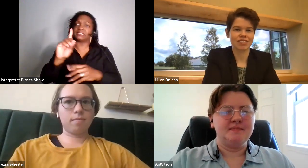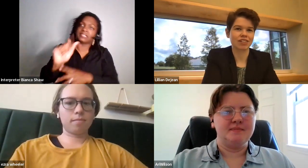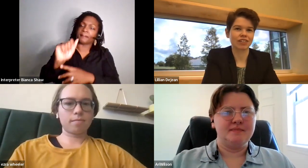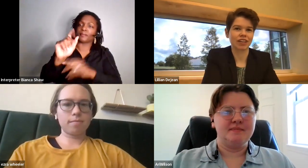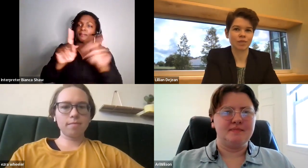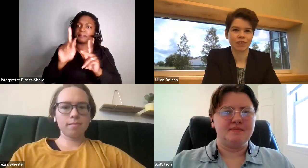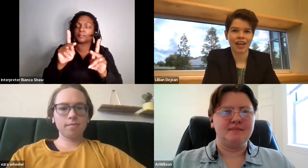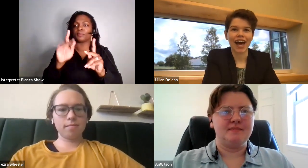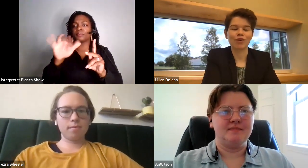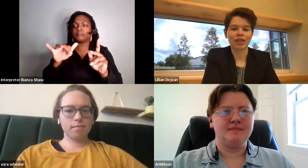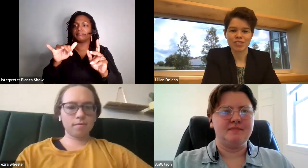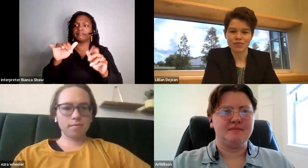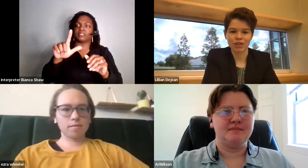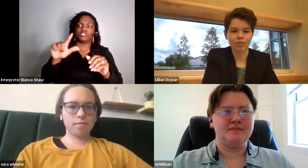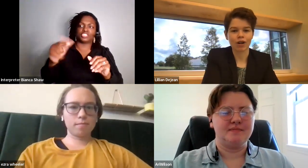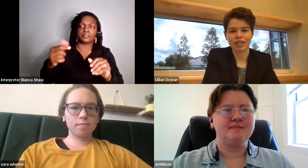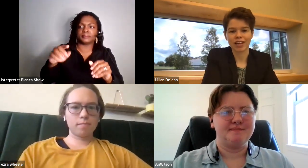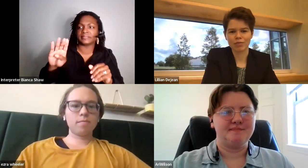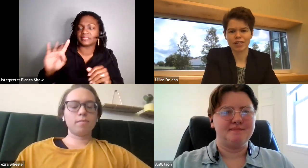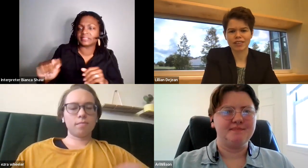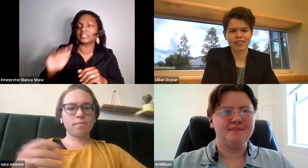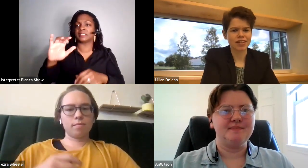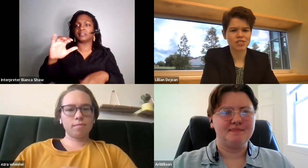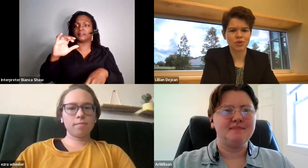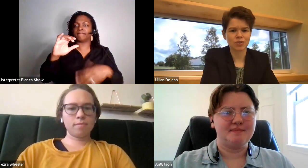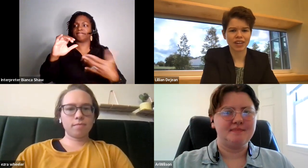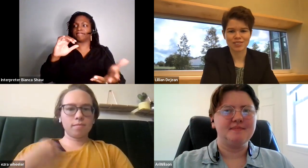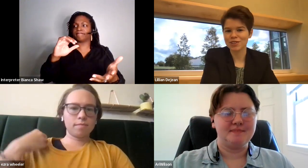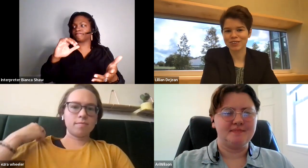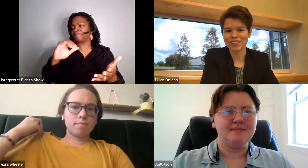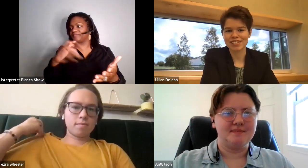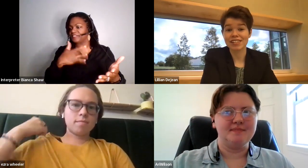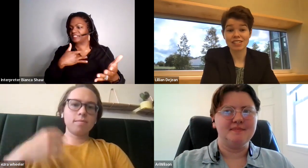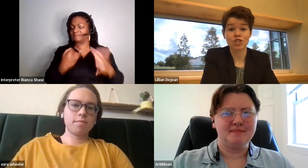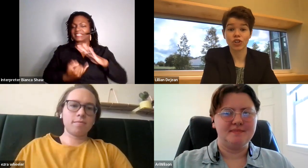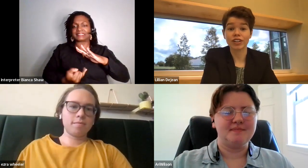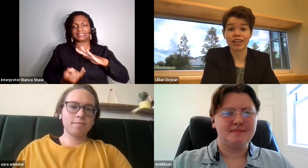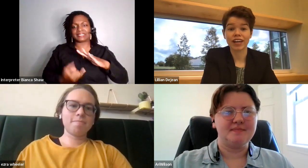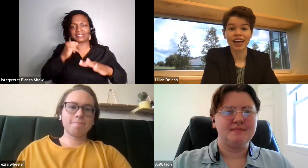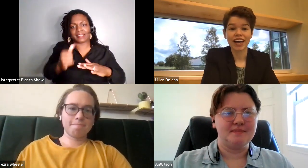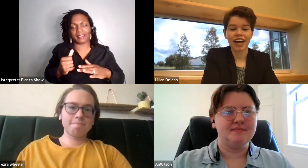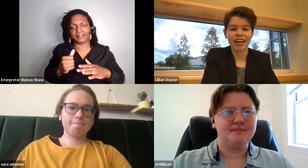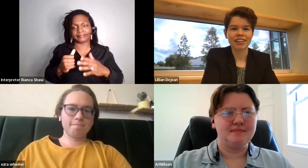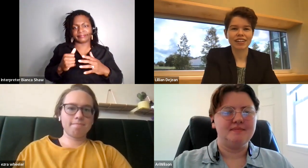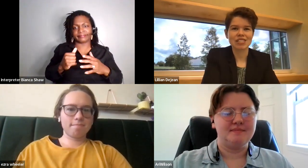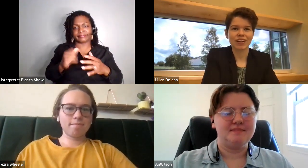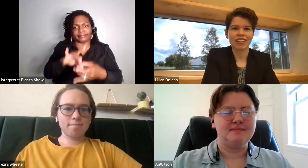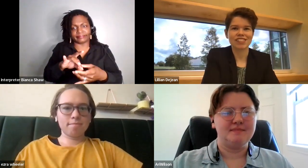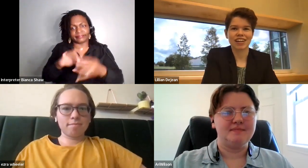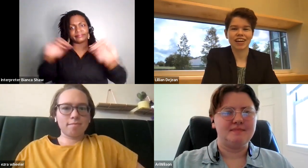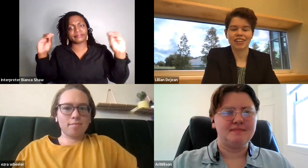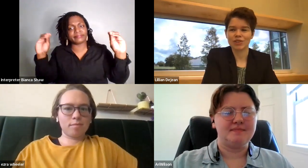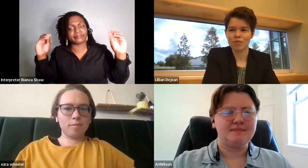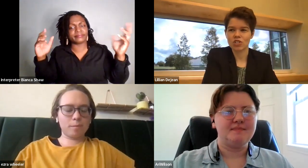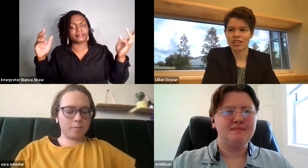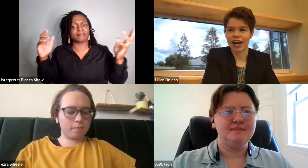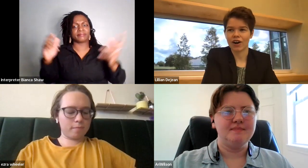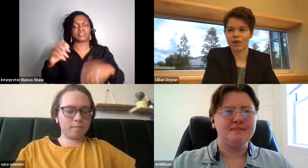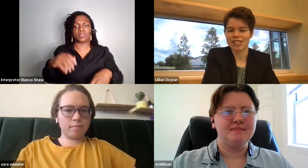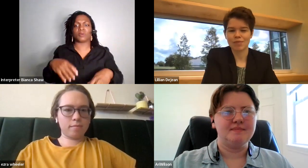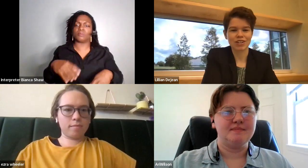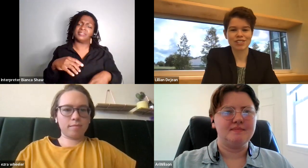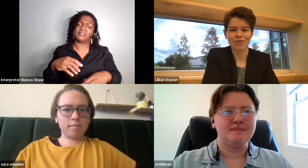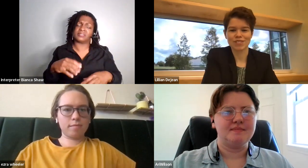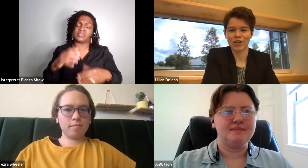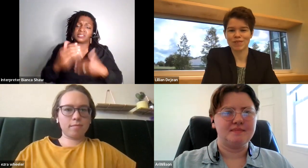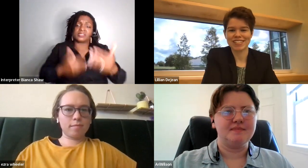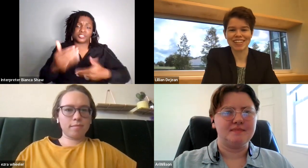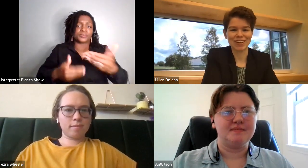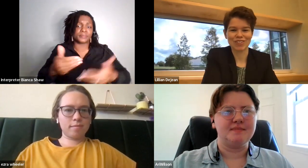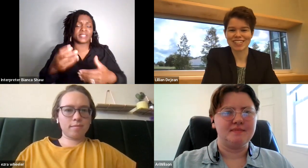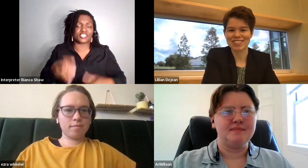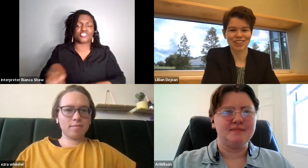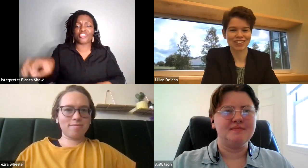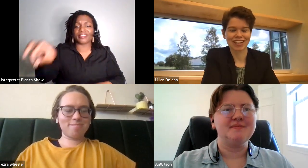Aren't necessarily I don't place a full empowerment yet. But that's okay, too, because it's such a journey, and it's funny because I you mentioned how accepting yourself is Lg T was easier than accepting